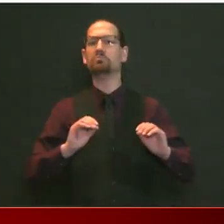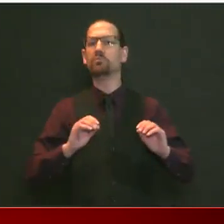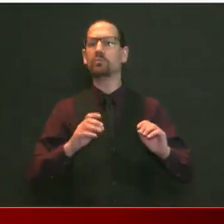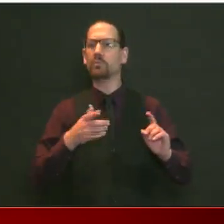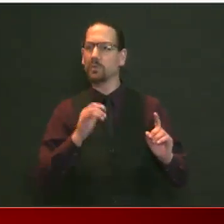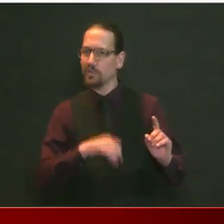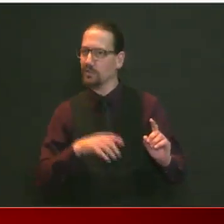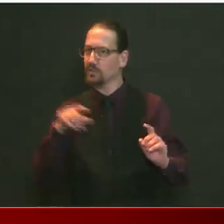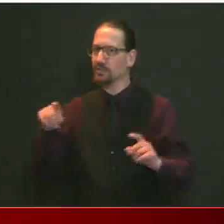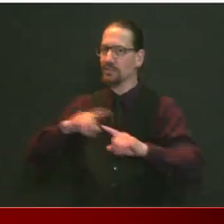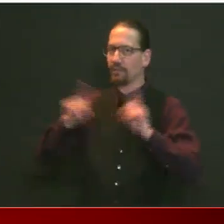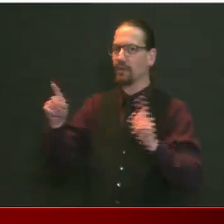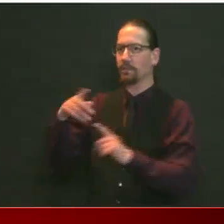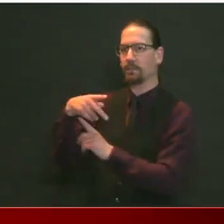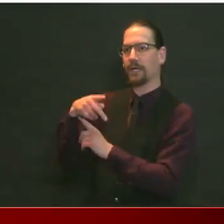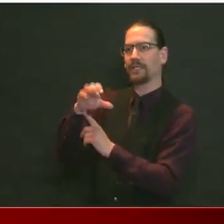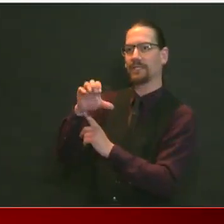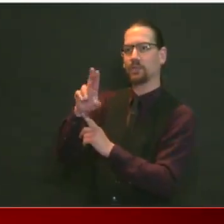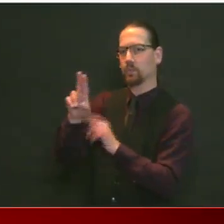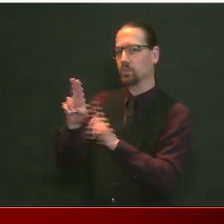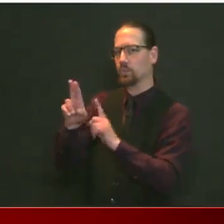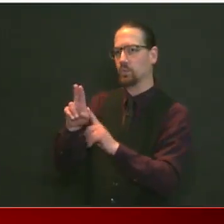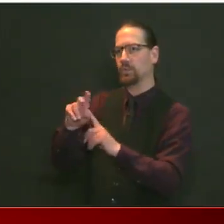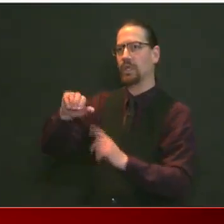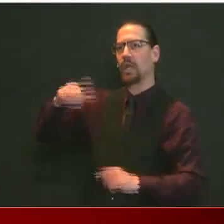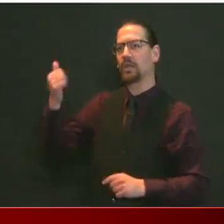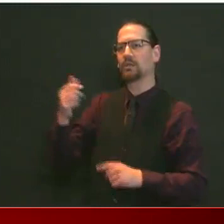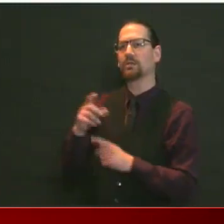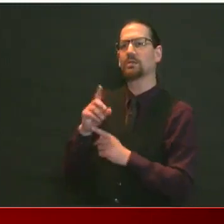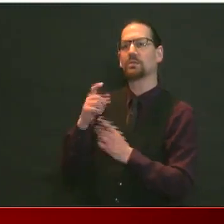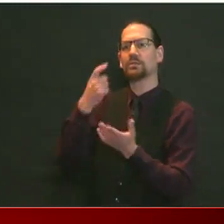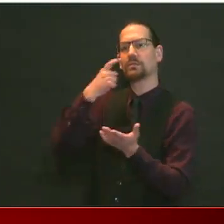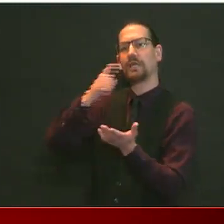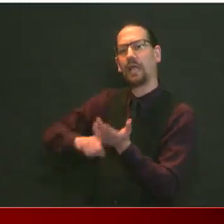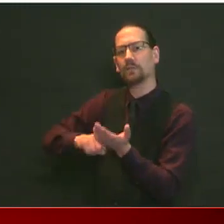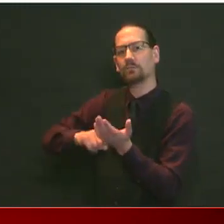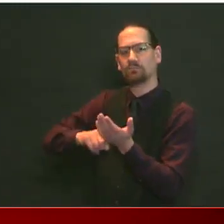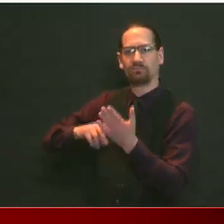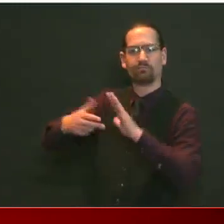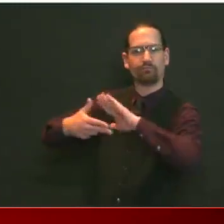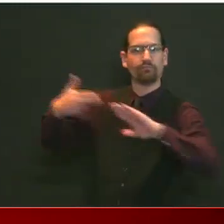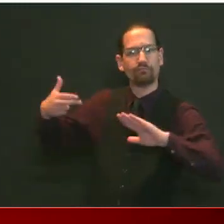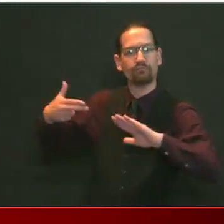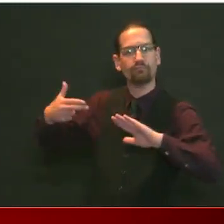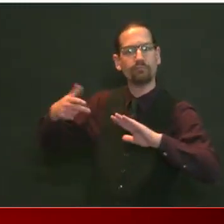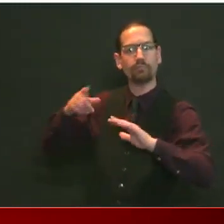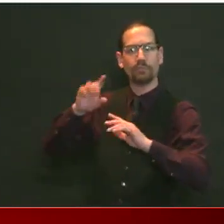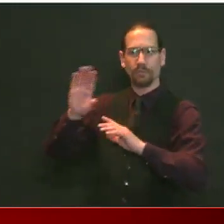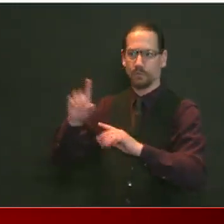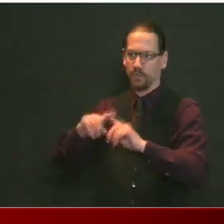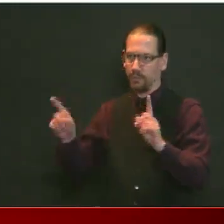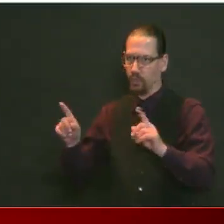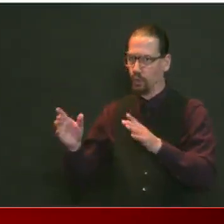CASE COUNTS. OUR CASE COUNTS ARE ALL THE MOLECULAR P.C.R. DIAGNOSTIC TESTS THAT EXISTS AND ANY